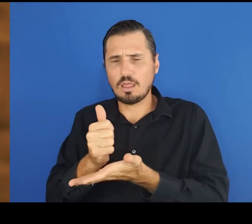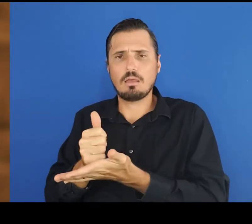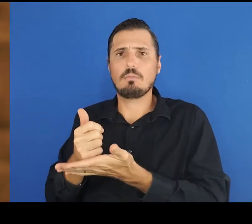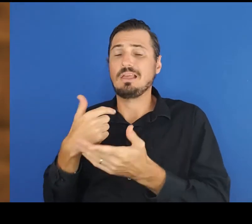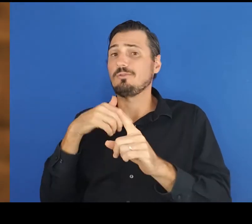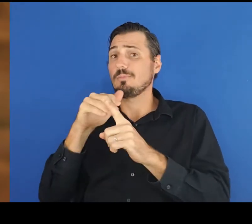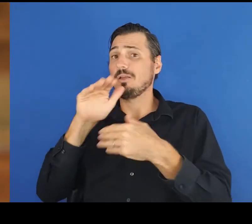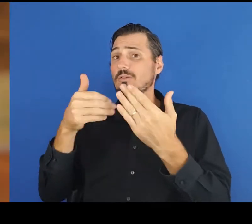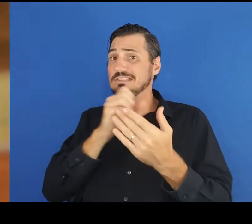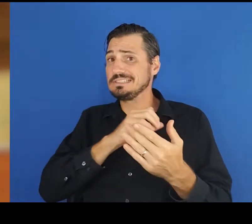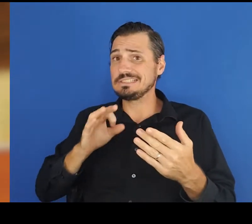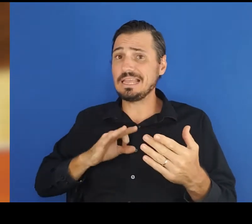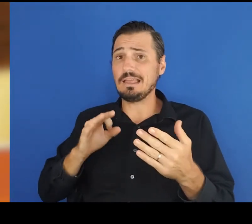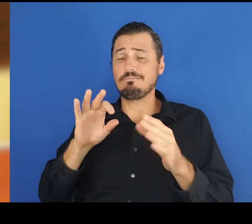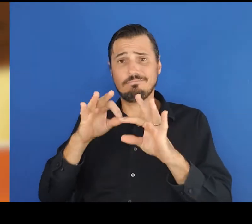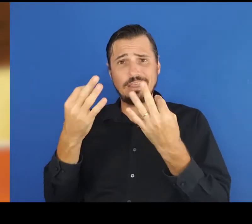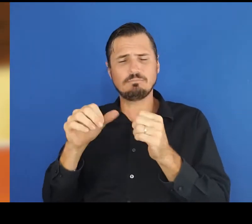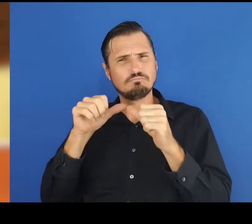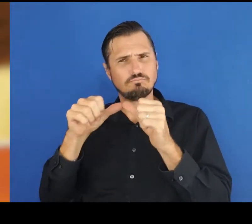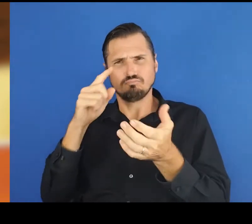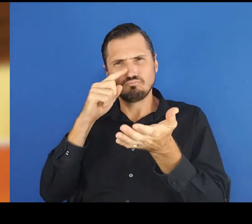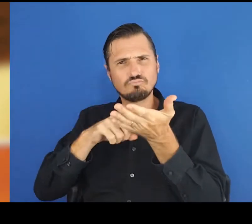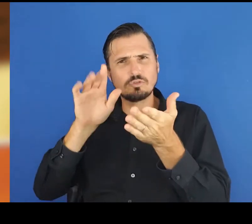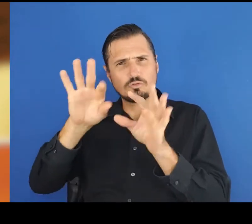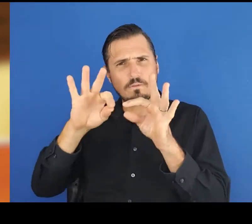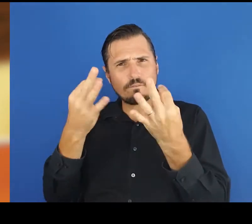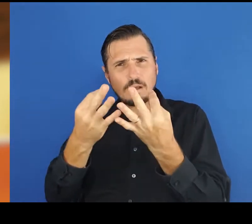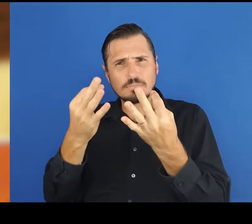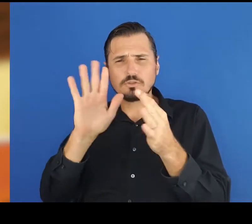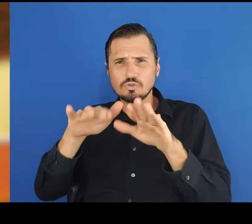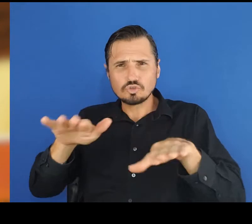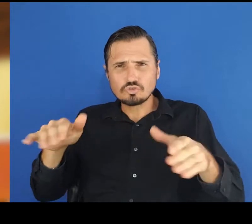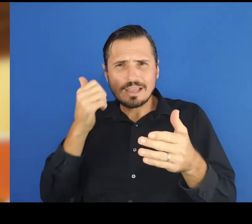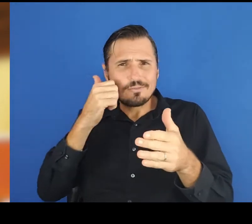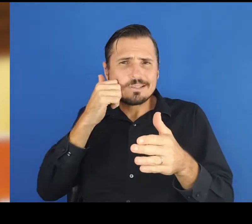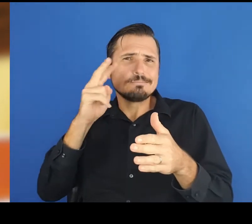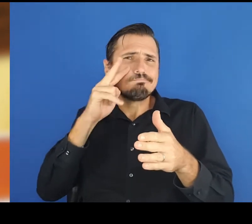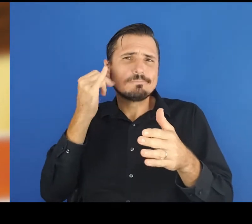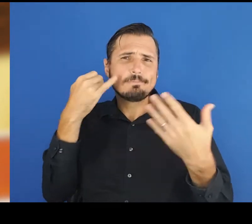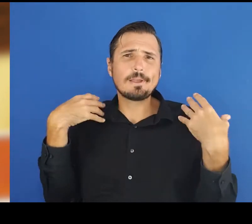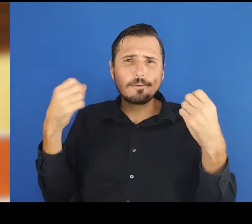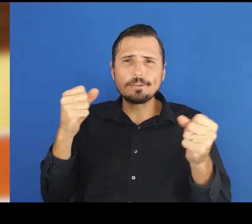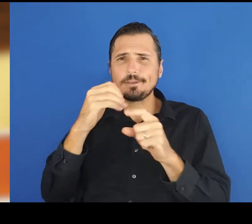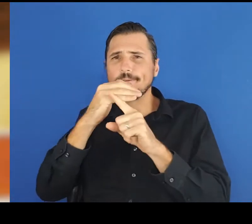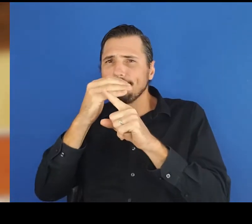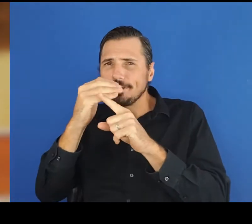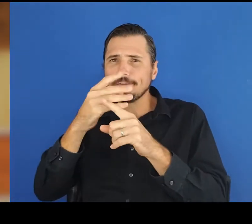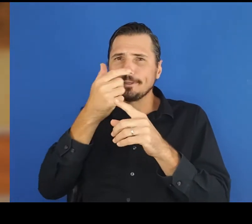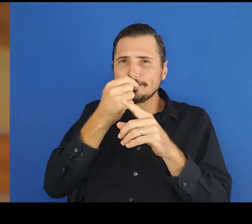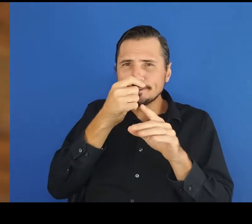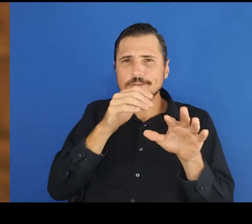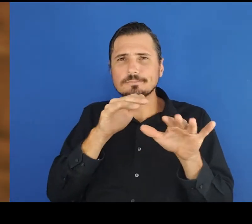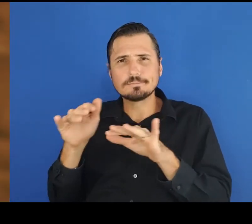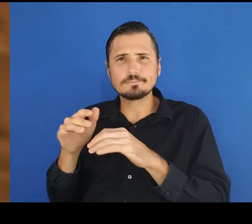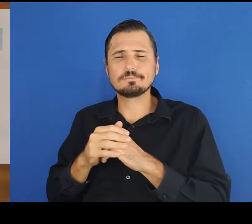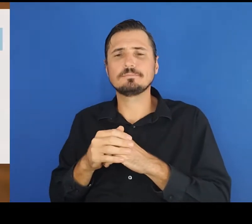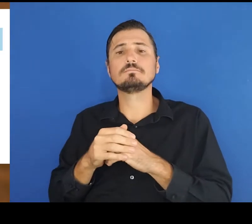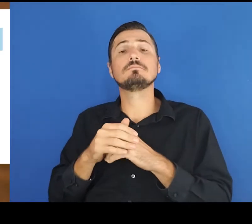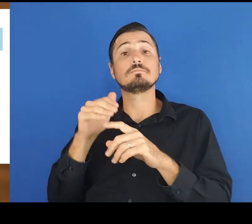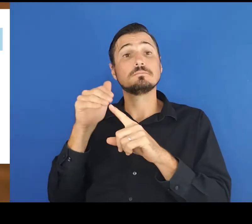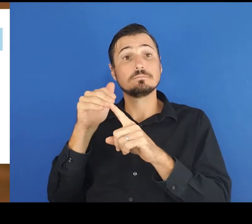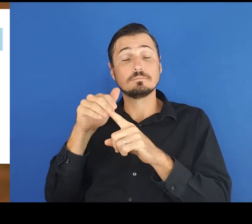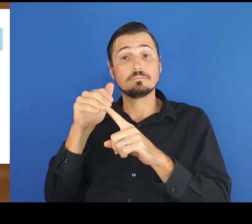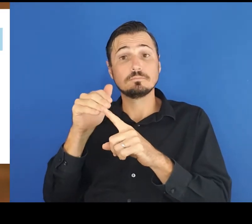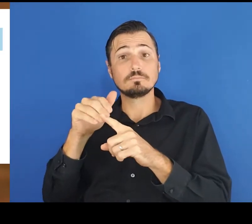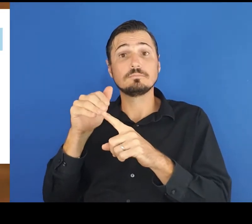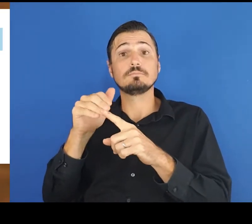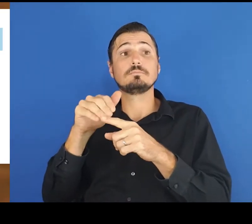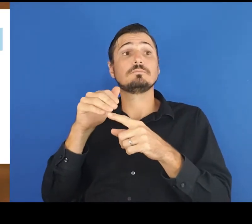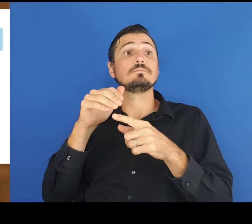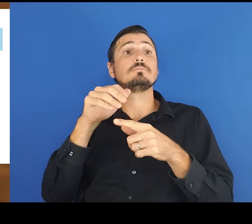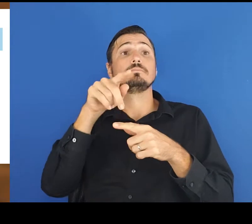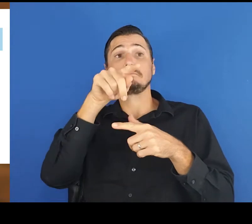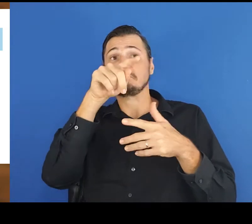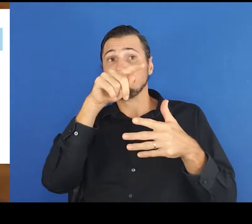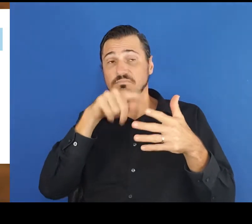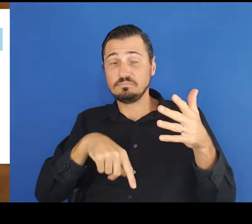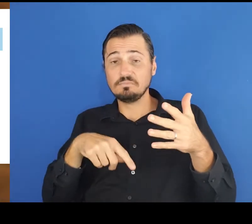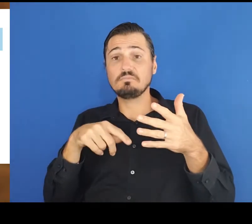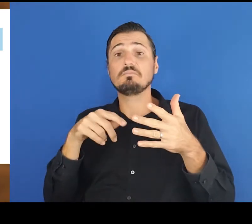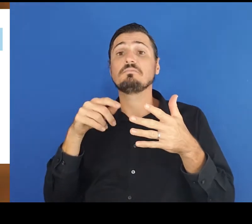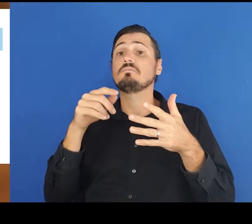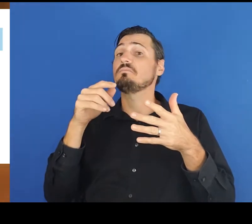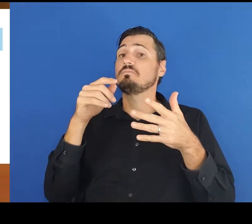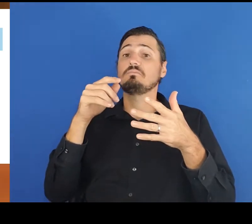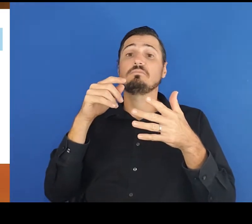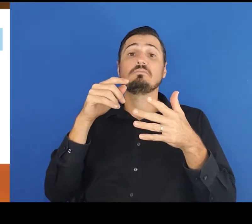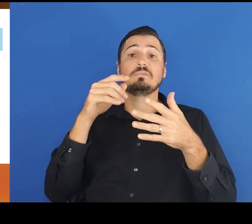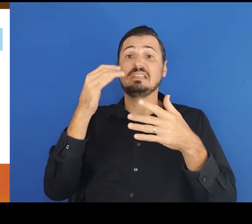To continue to complete daily wellness checks before reporting to school. I would like to also remind everyone that this daily wellness check guidance, school specific plans, and schedules